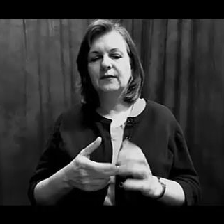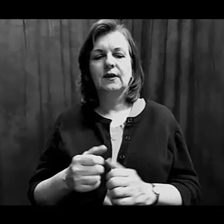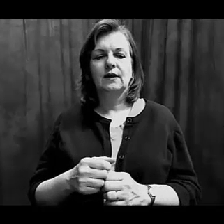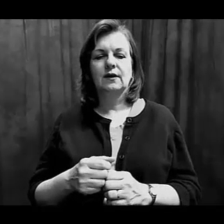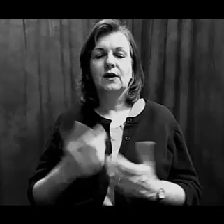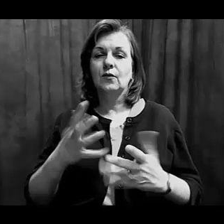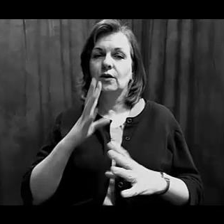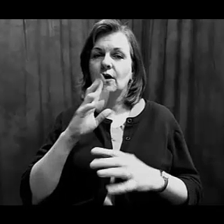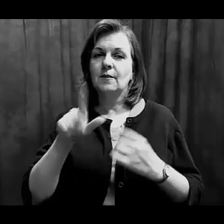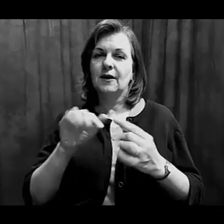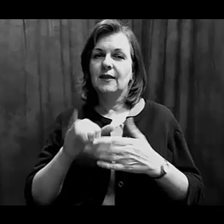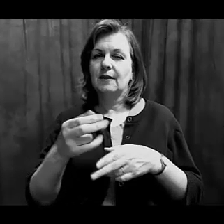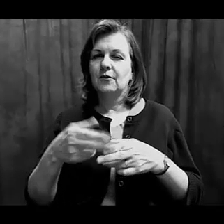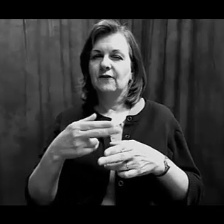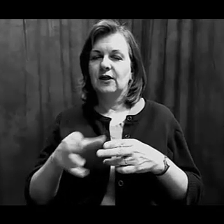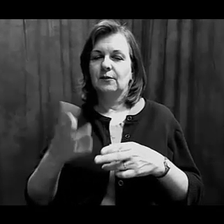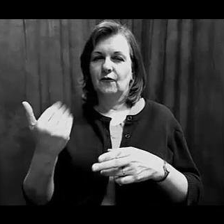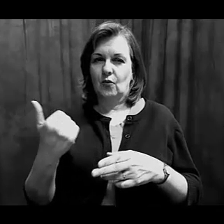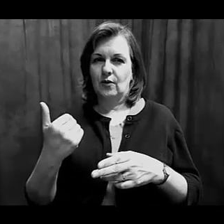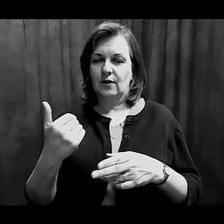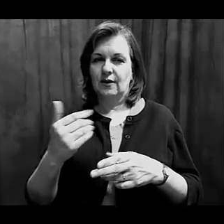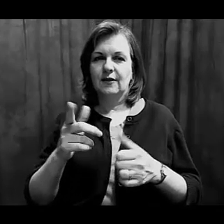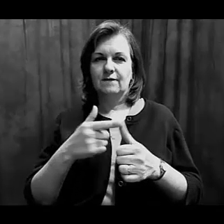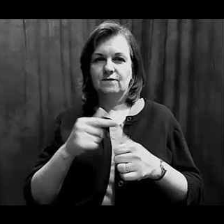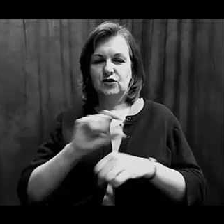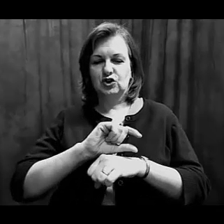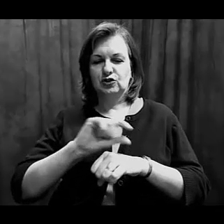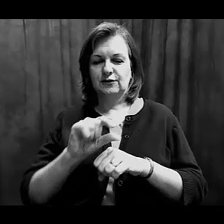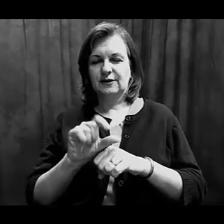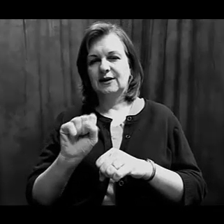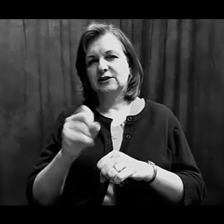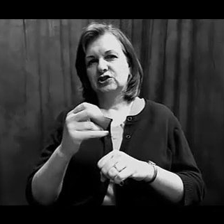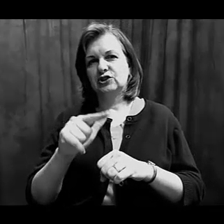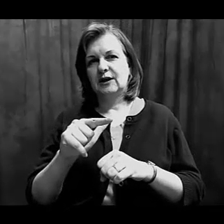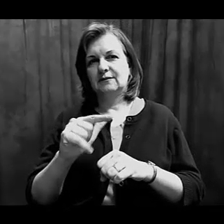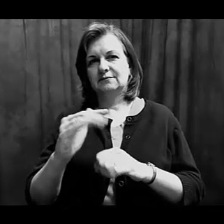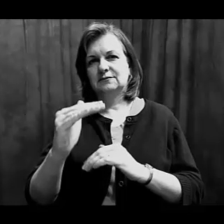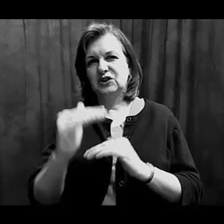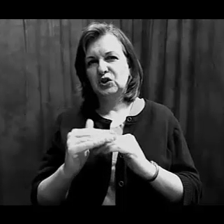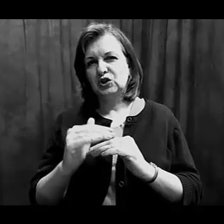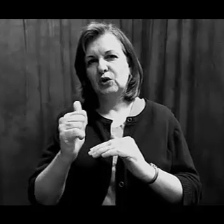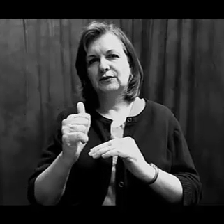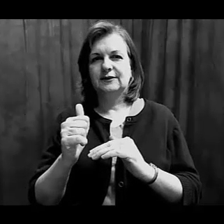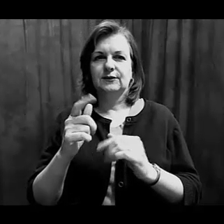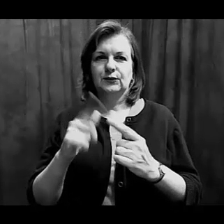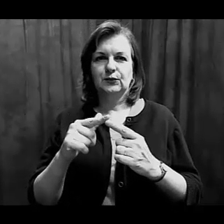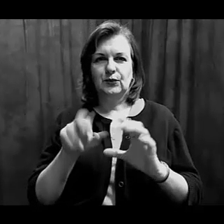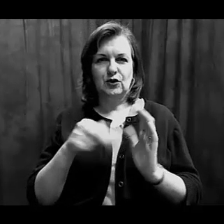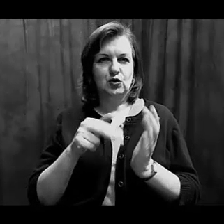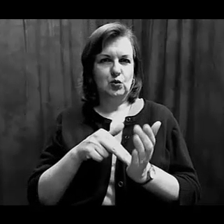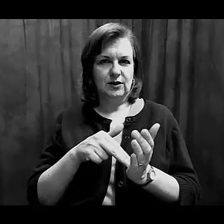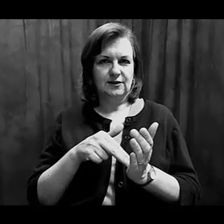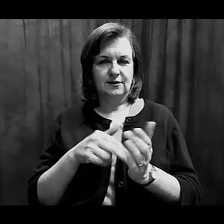to have these electrons shells - I've already talked to you about it a little bit - we talked about the first shell